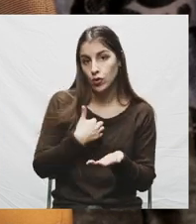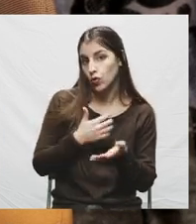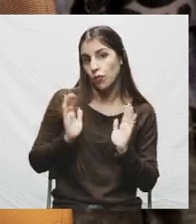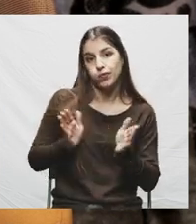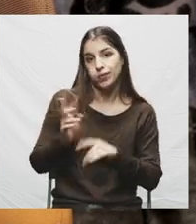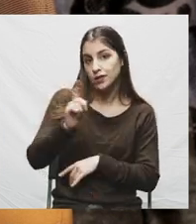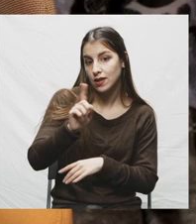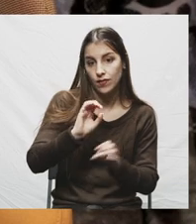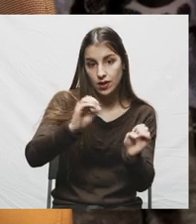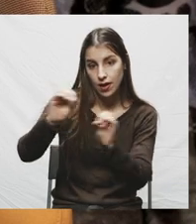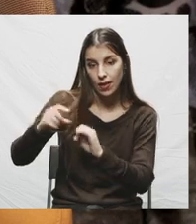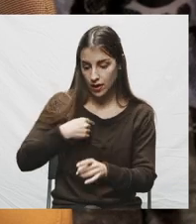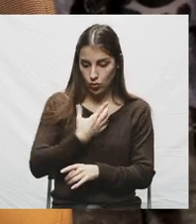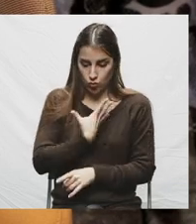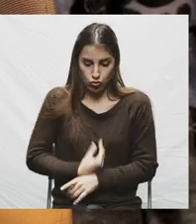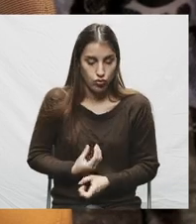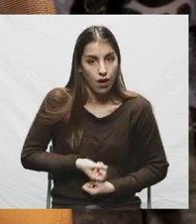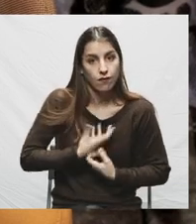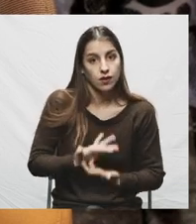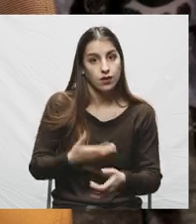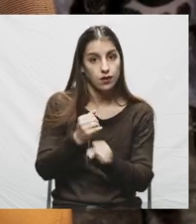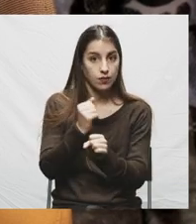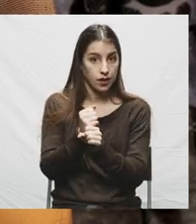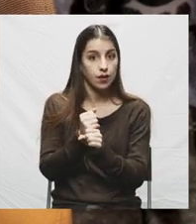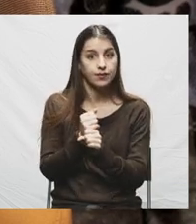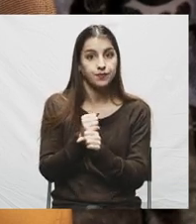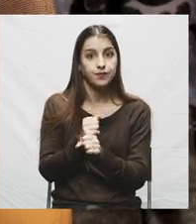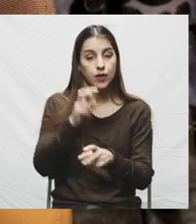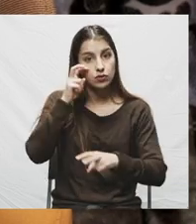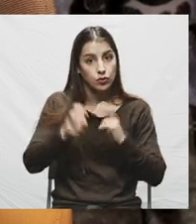any need of closing a piece, with this enjoyment of working